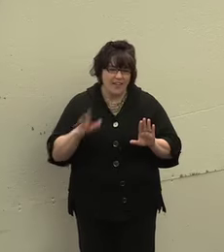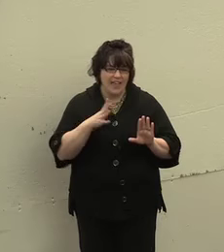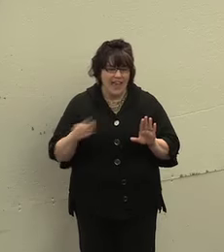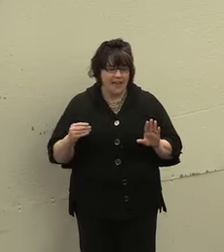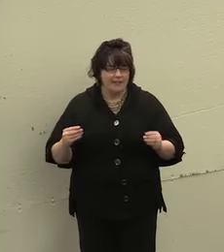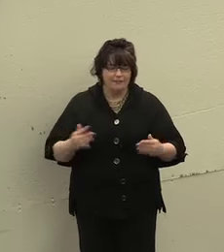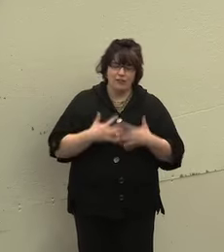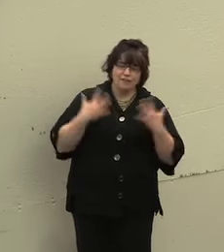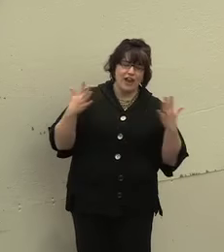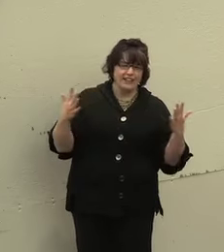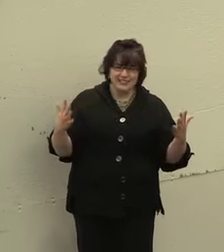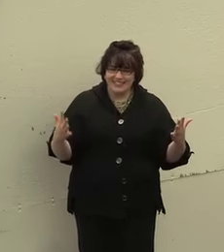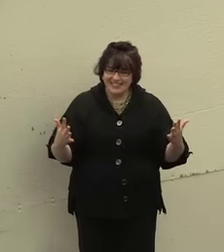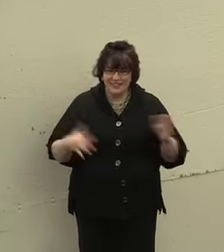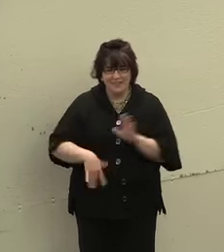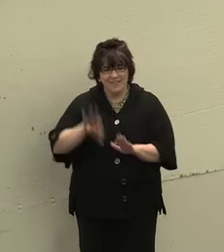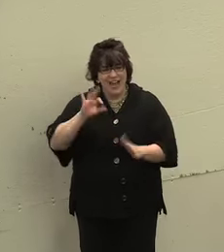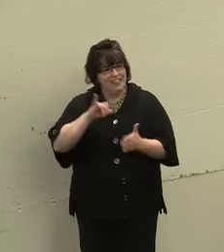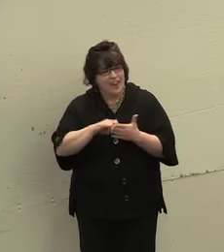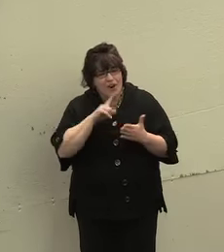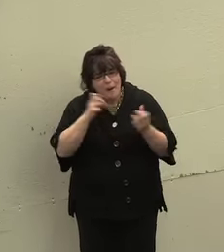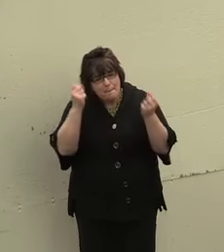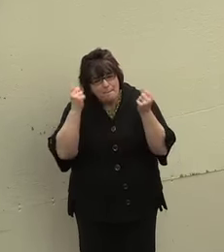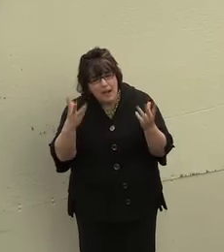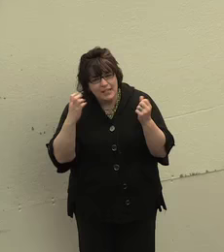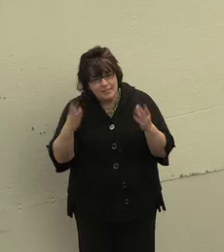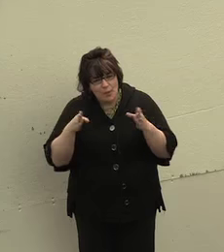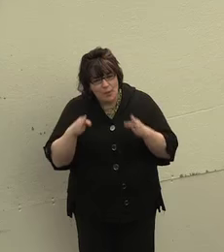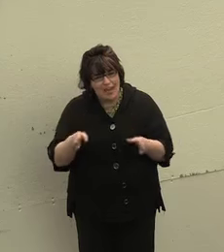to find that there are multiple ways of making architecture.